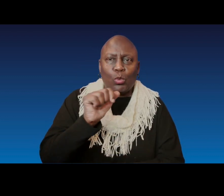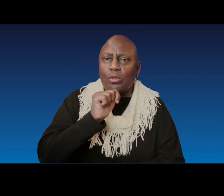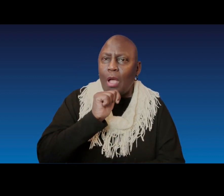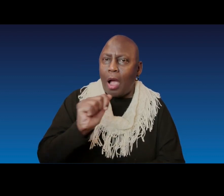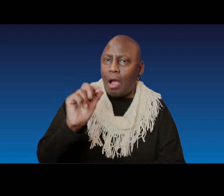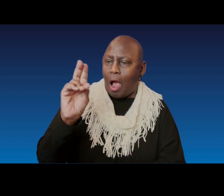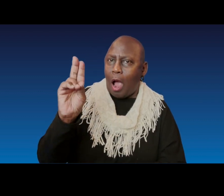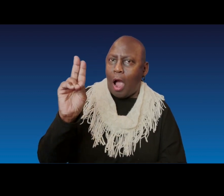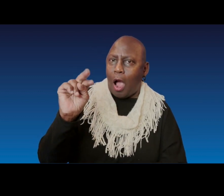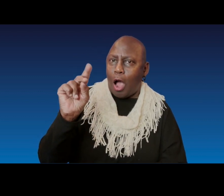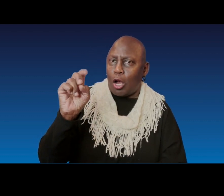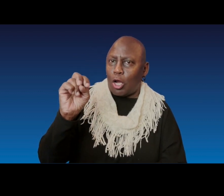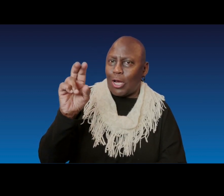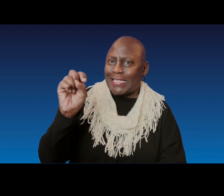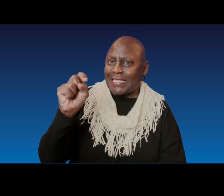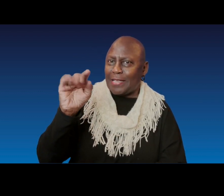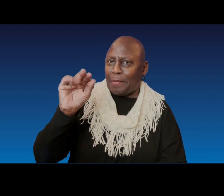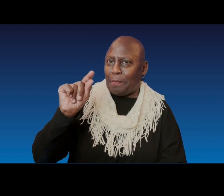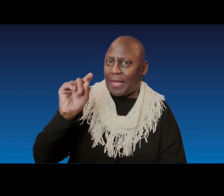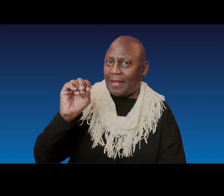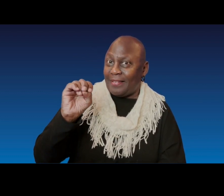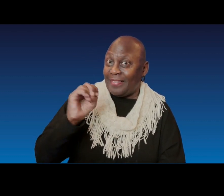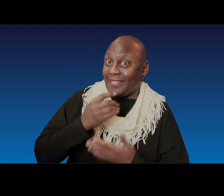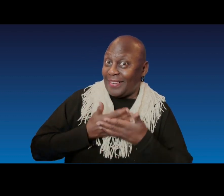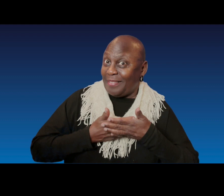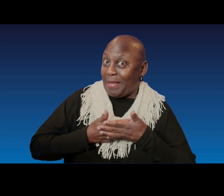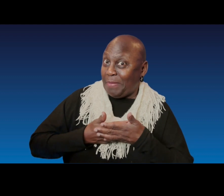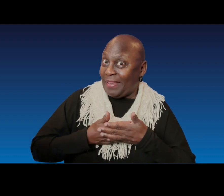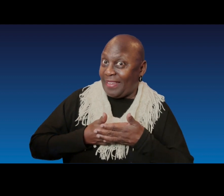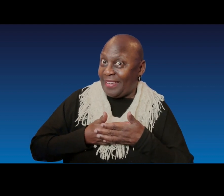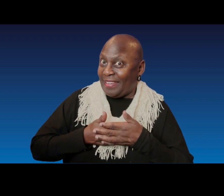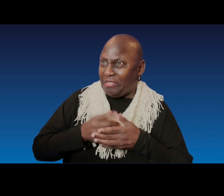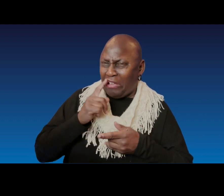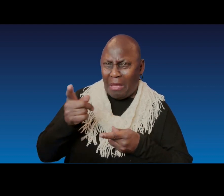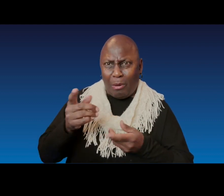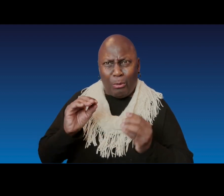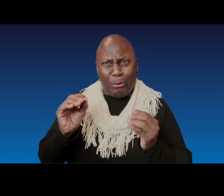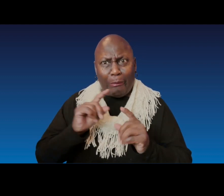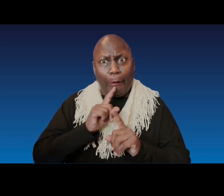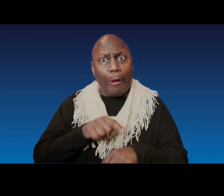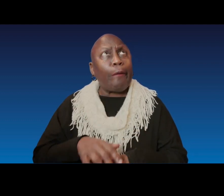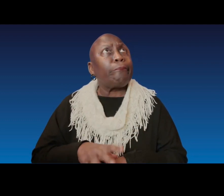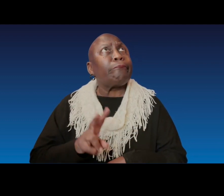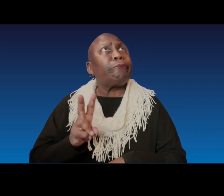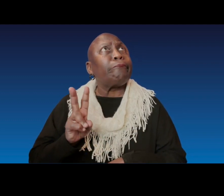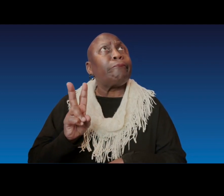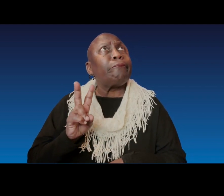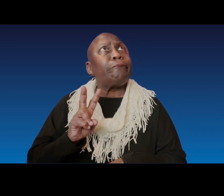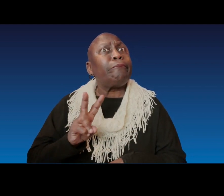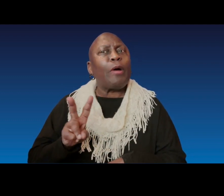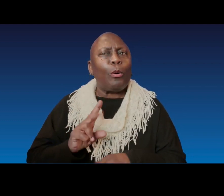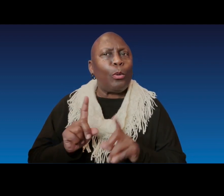Do not underestimate babies. Even if they don't react or